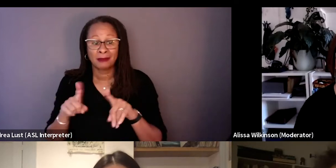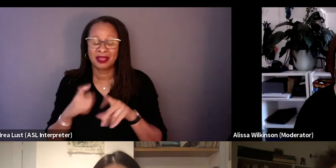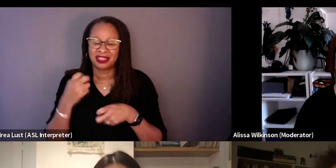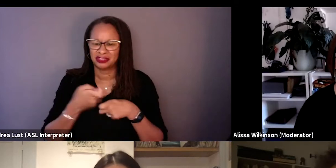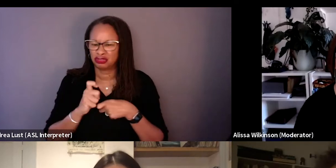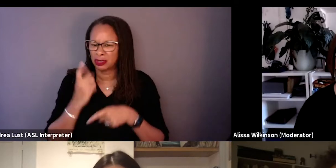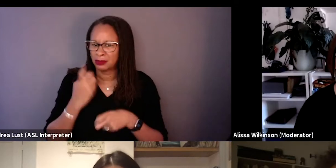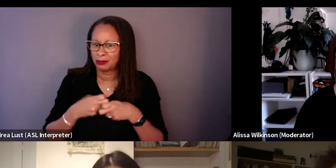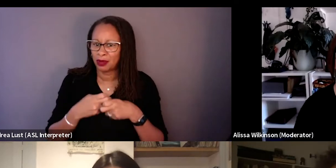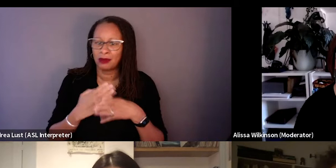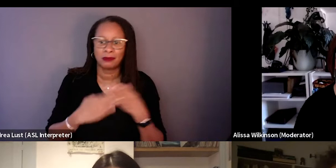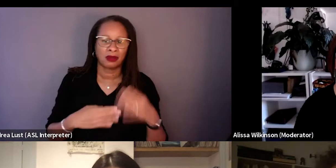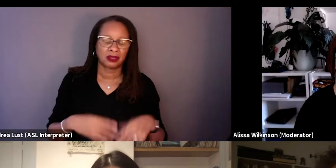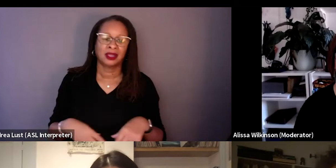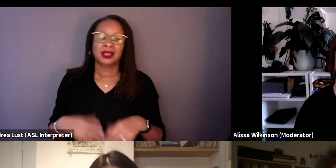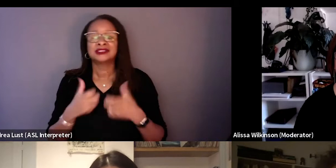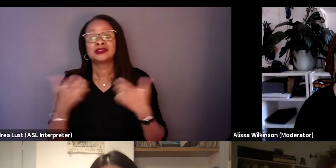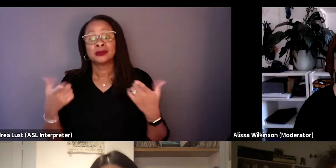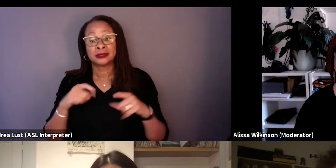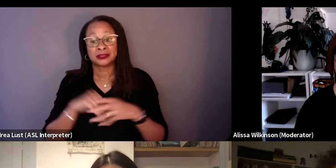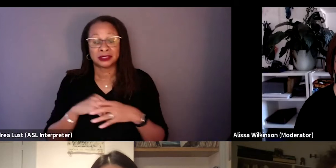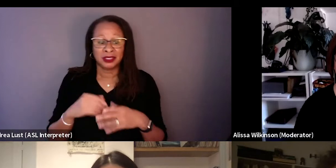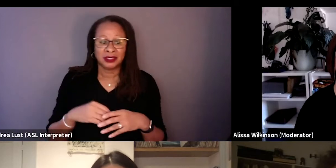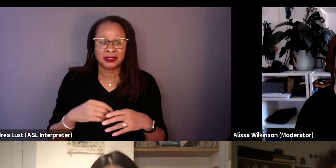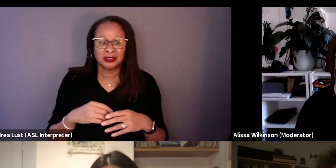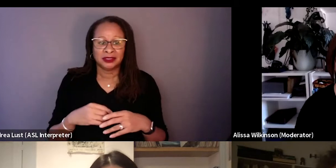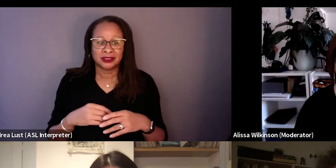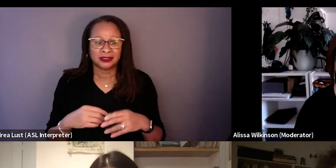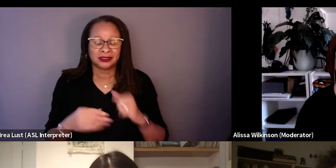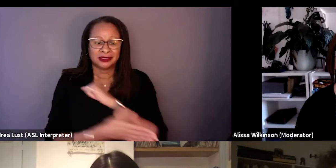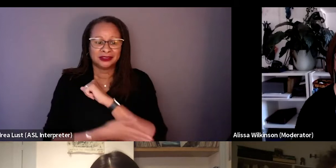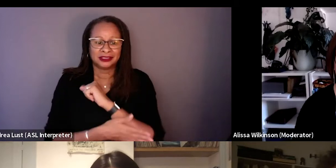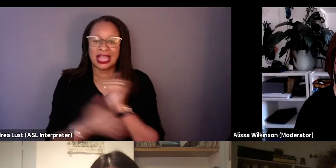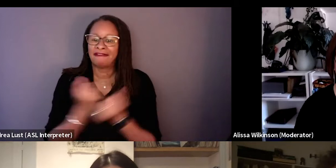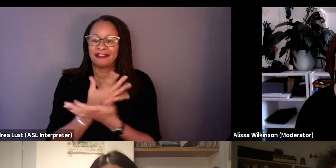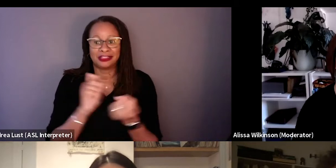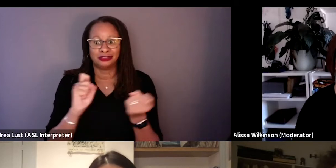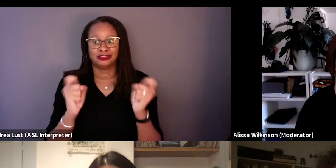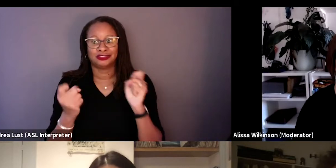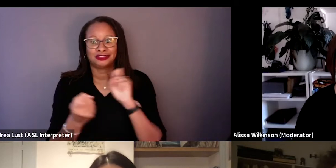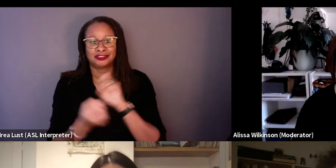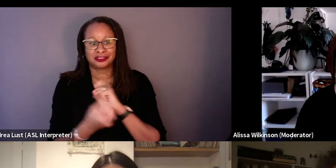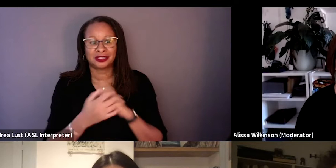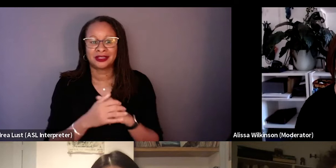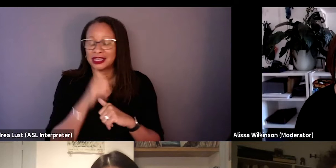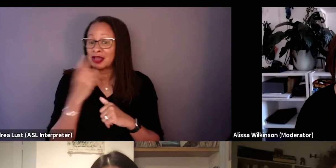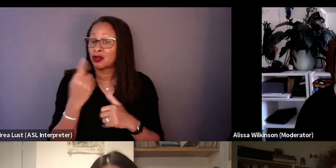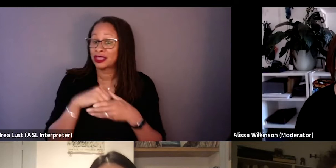that there was so much happening in the country. Yeah. Everything changed. Yeah. Not only in the film, but also in my life.